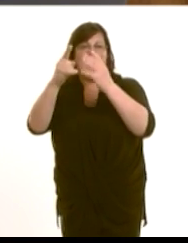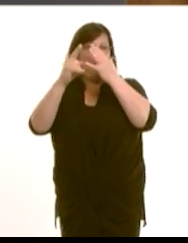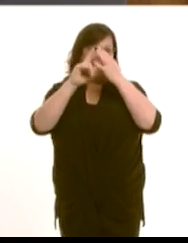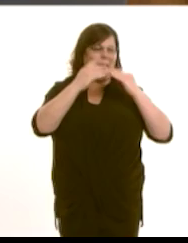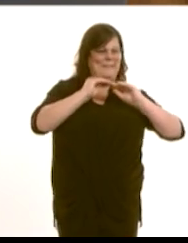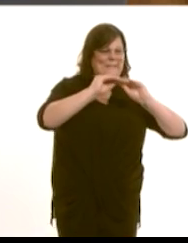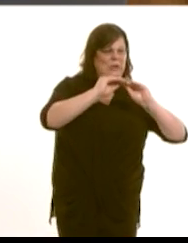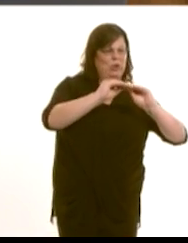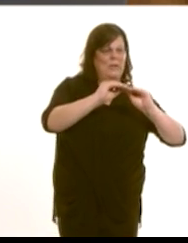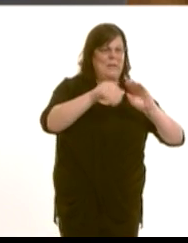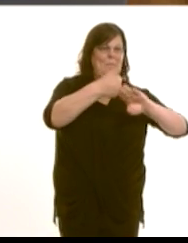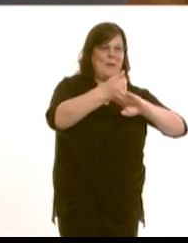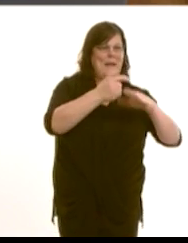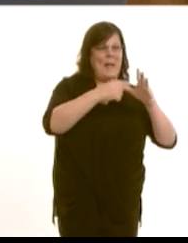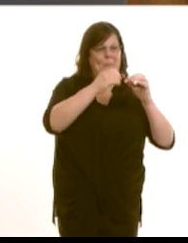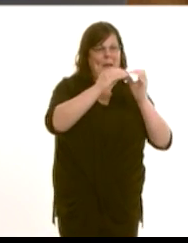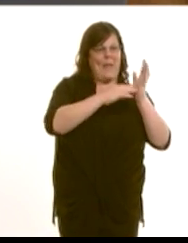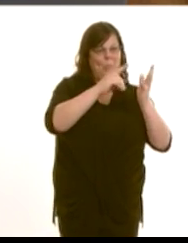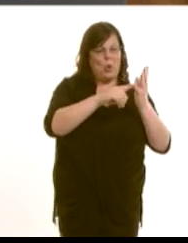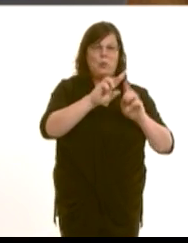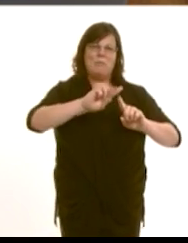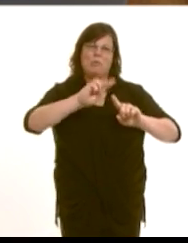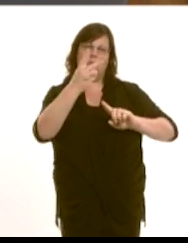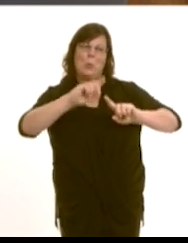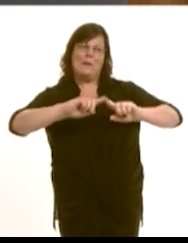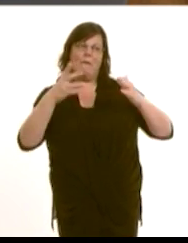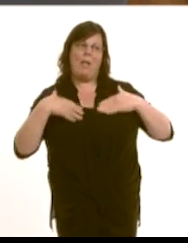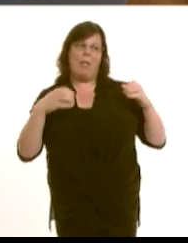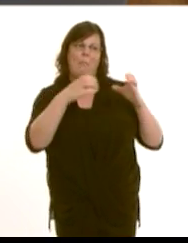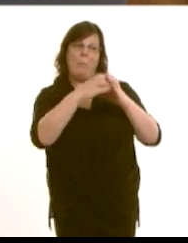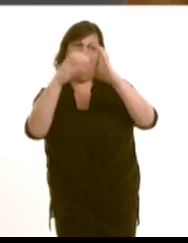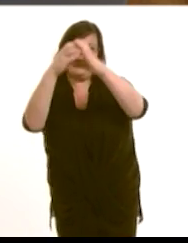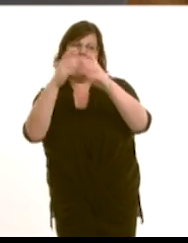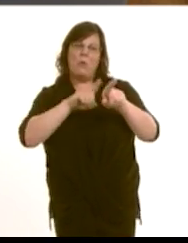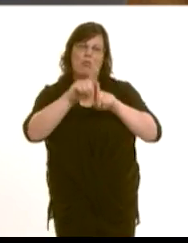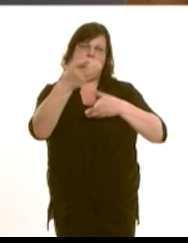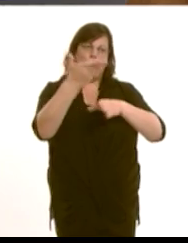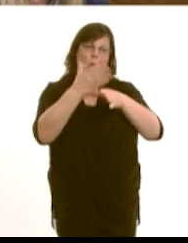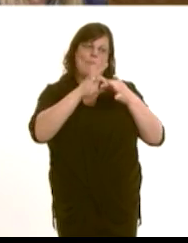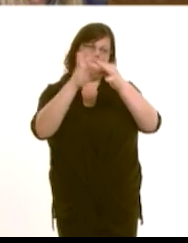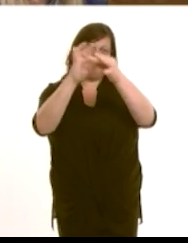working closely to agree a longer-term solution to ensure the ongoing provision of high-quality services.